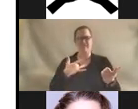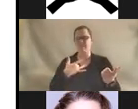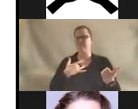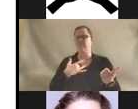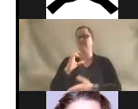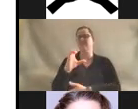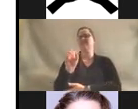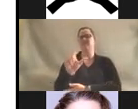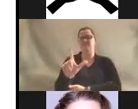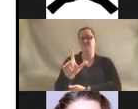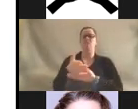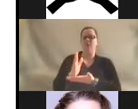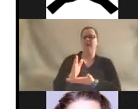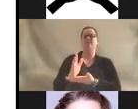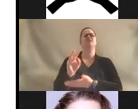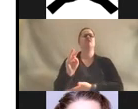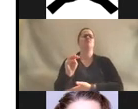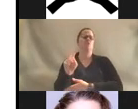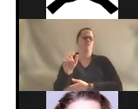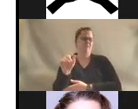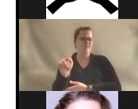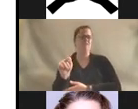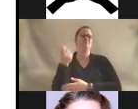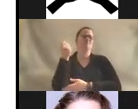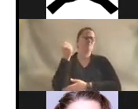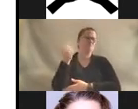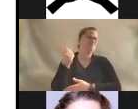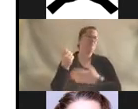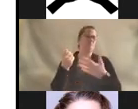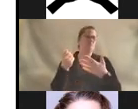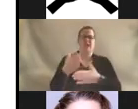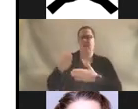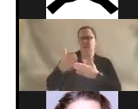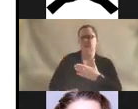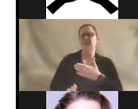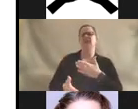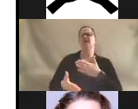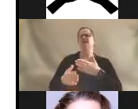was in part about ending injustices in health care.